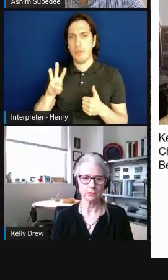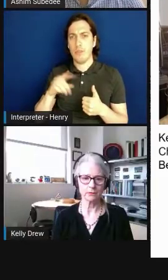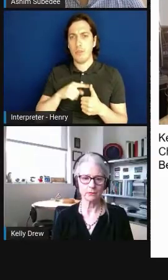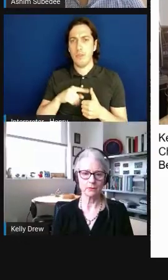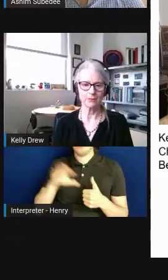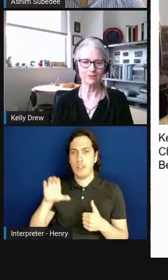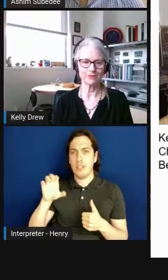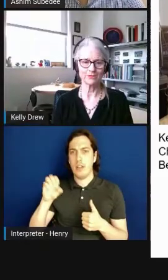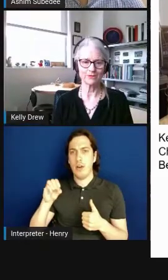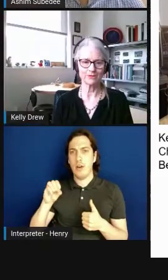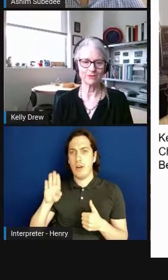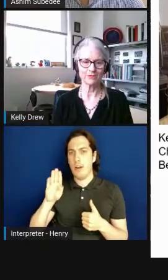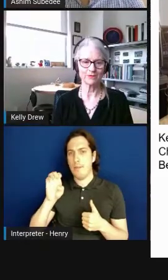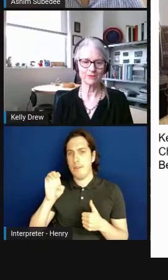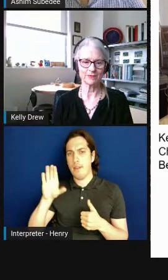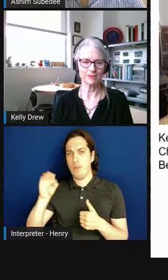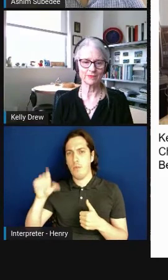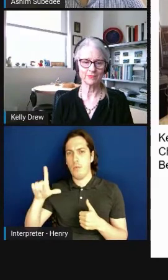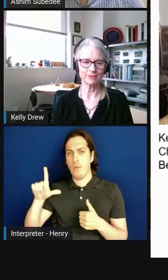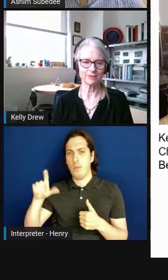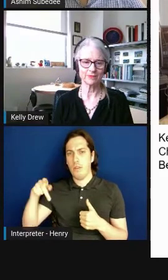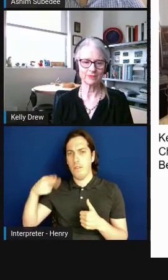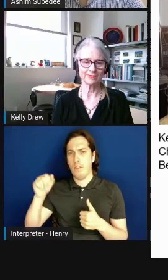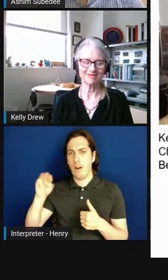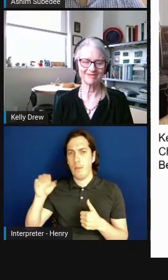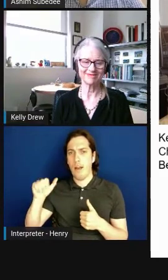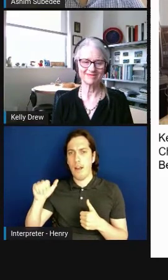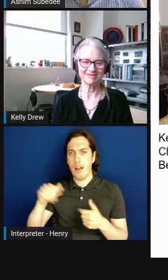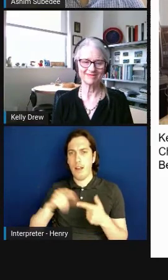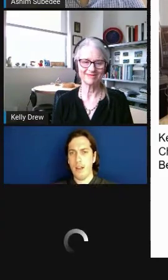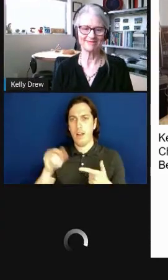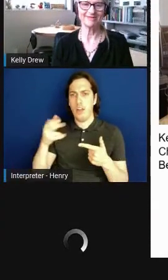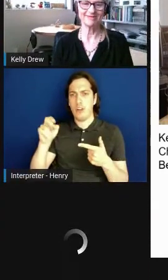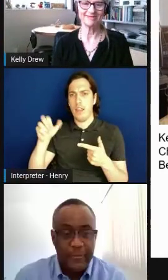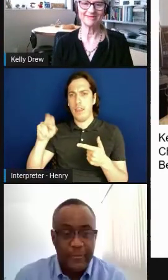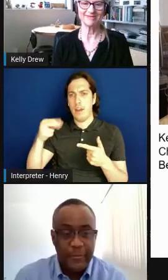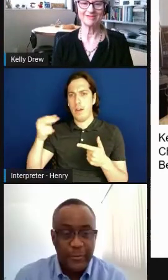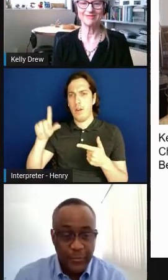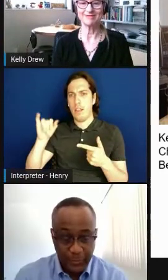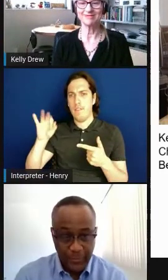of Be Cool Pharmaceutics, Johnathan Holifield, who is the Senior Vice President